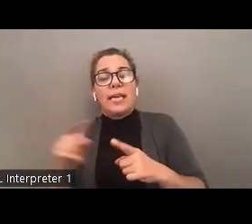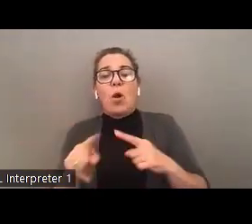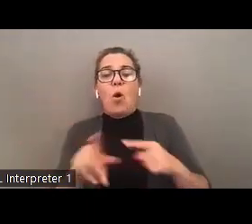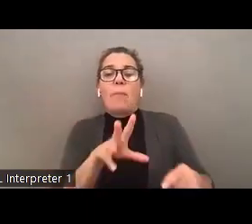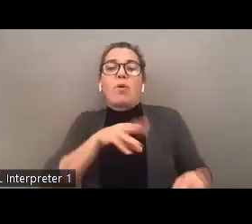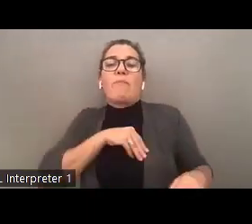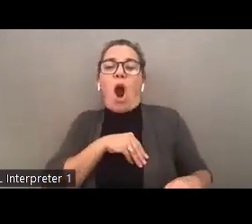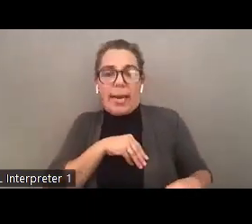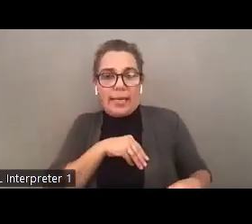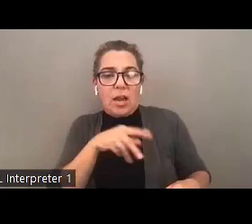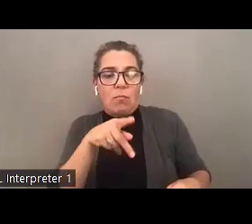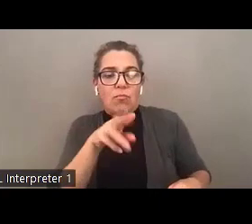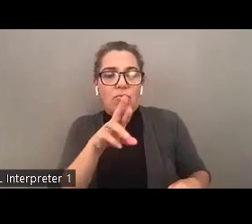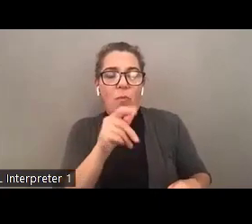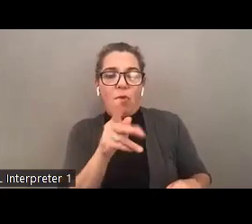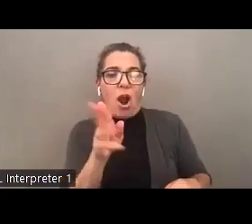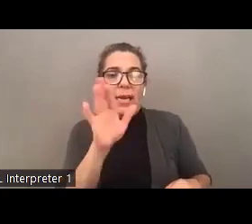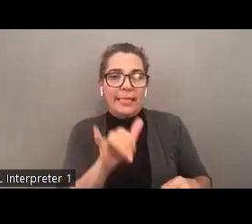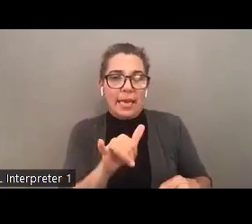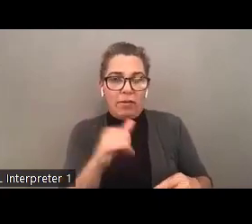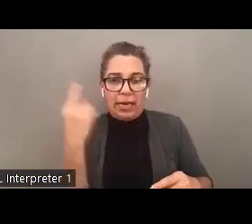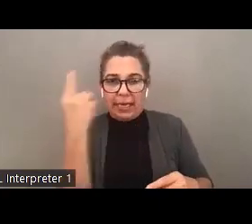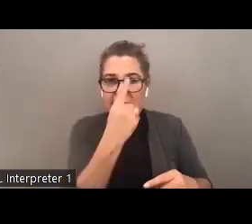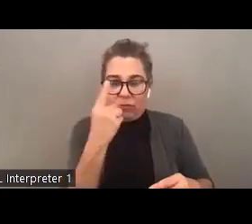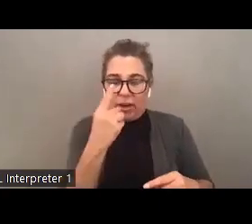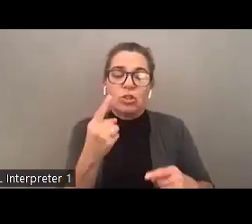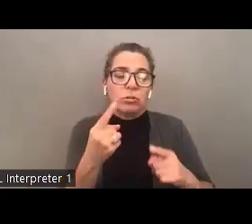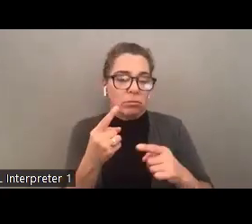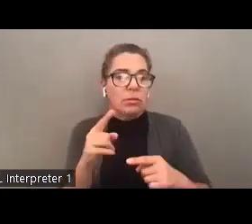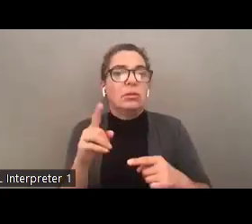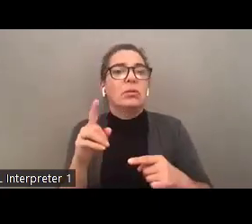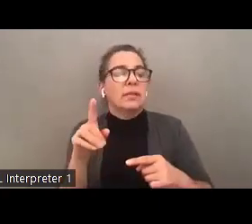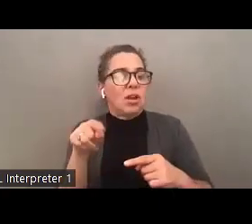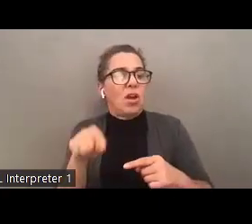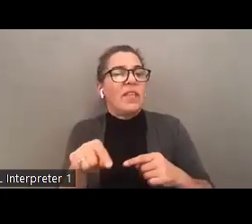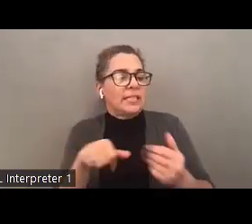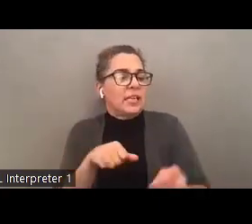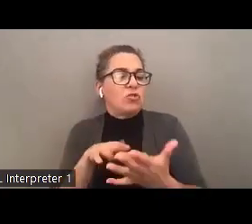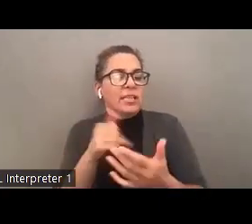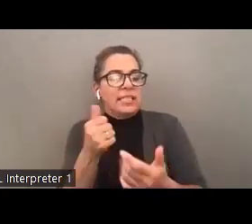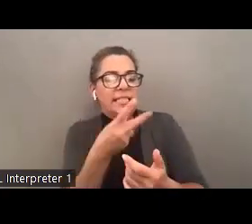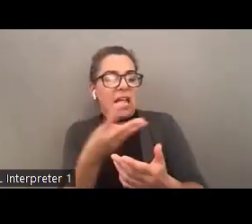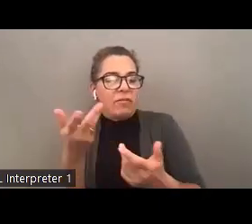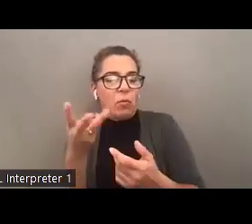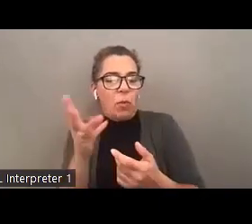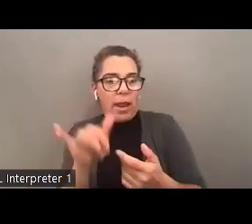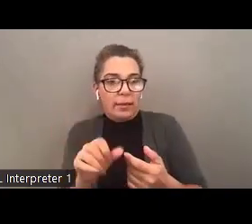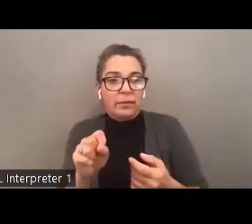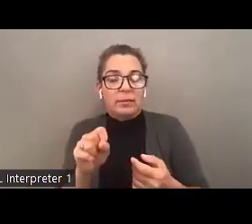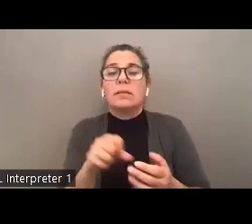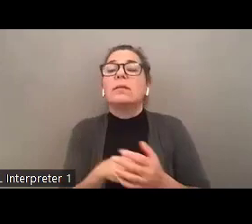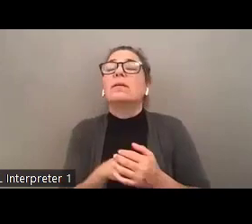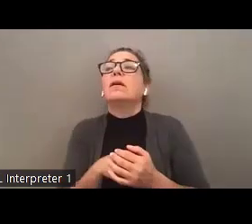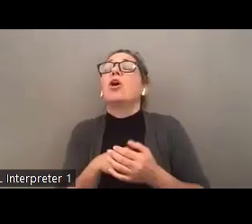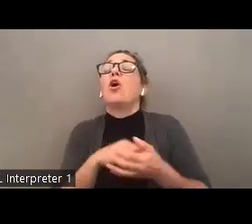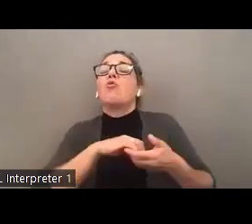And the DMS policy addresses these issues in several ways. First, research collaborators or co-funders